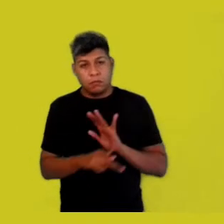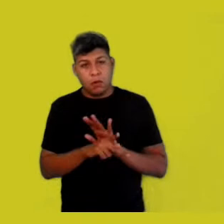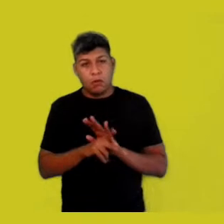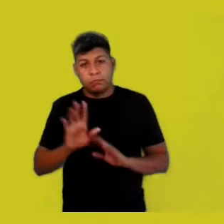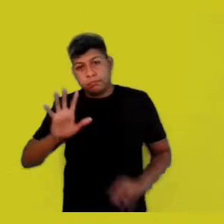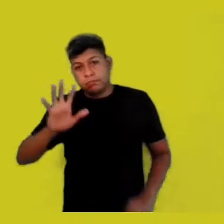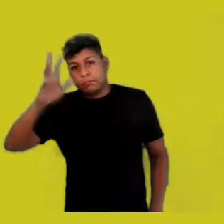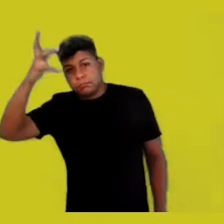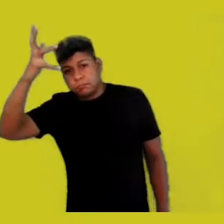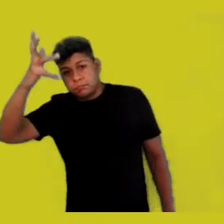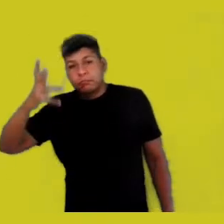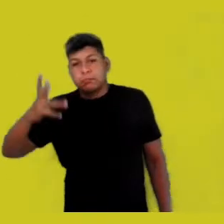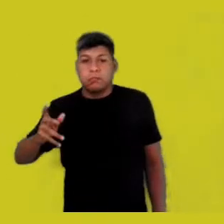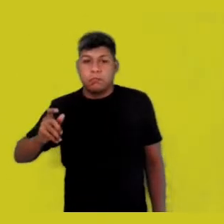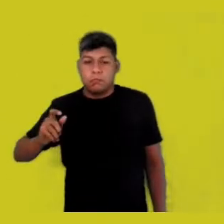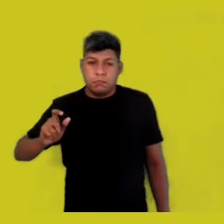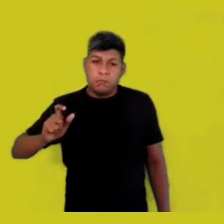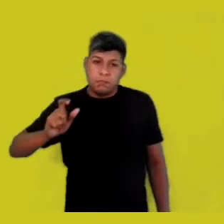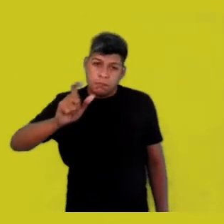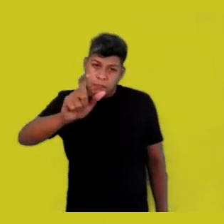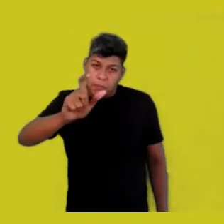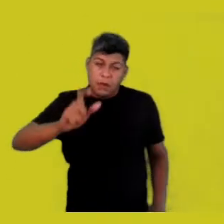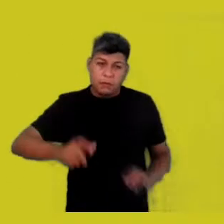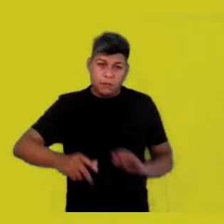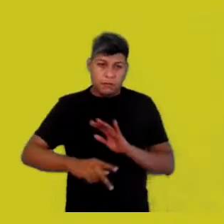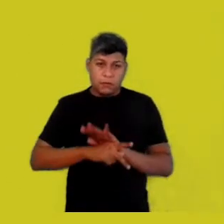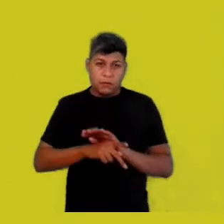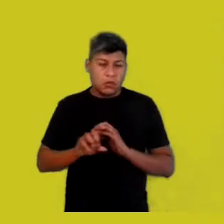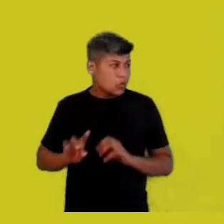Many words are profaned on stage, and not only there.